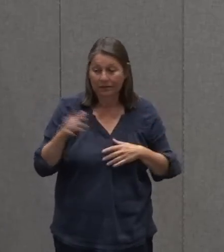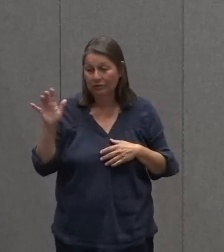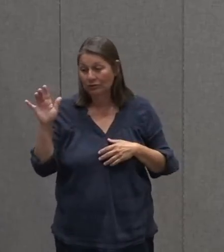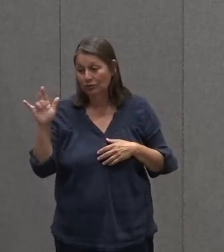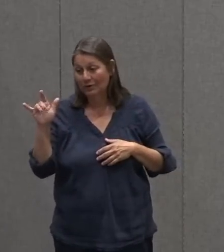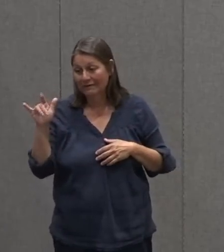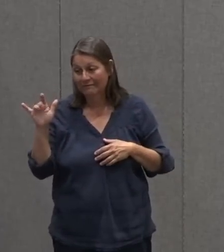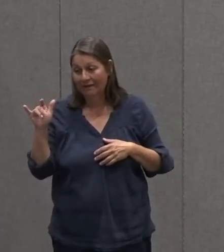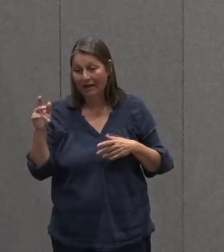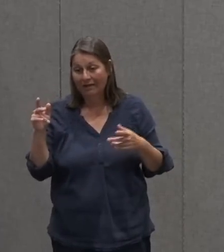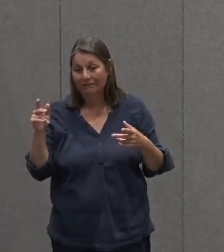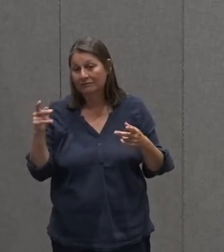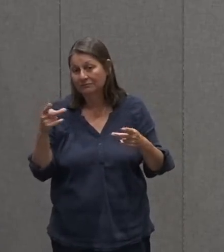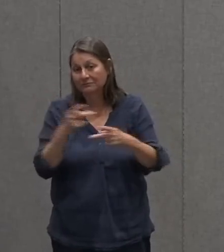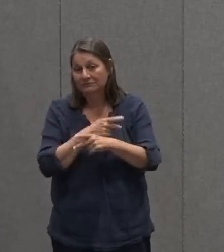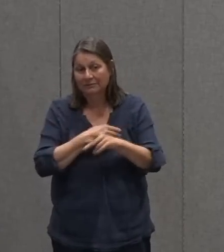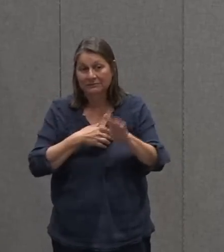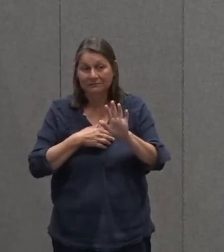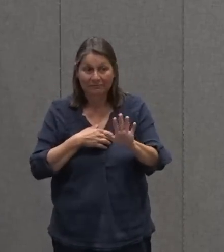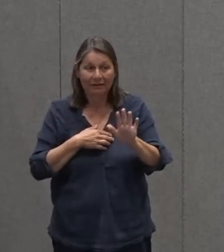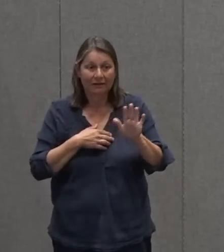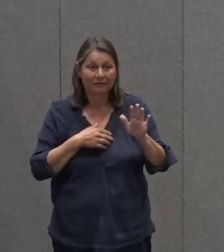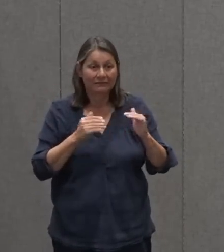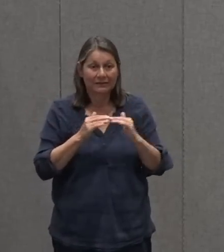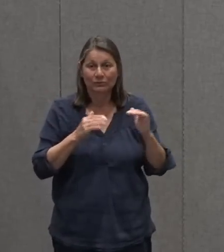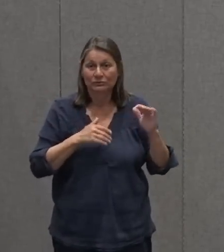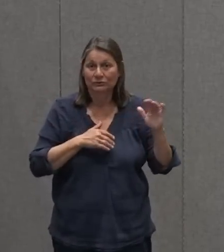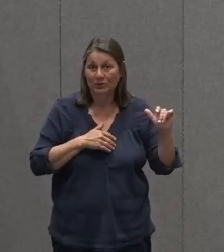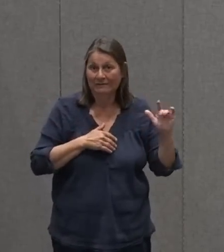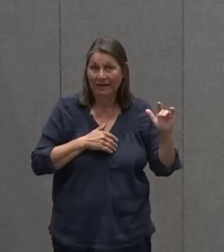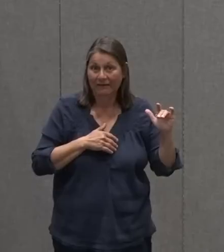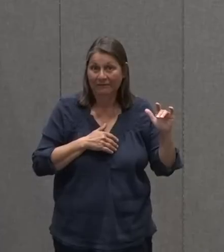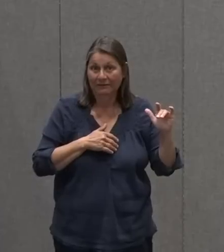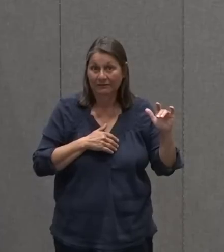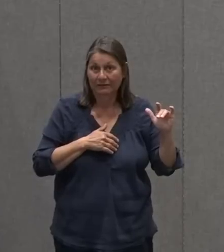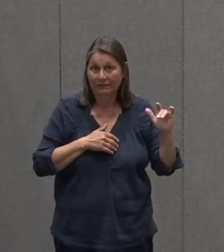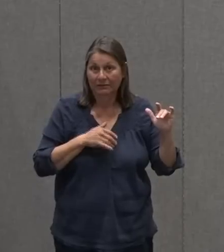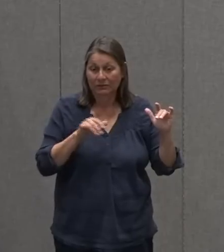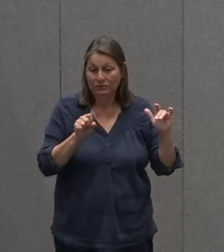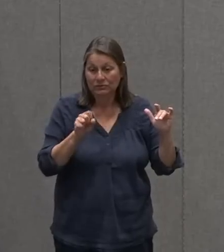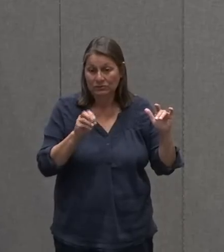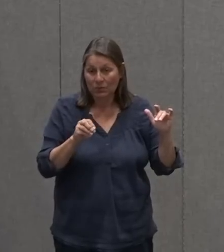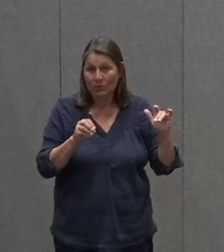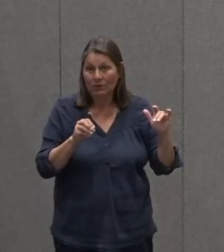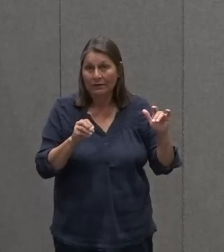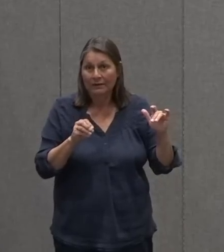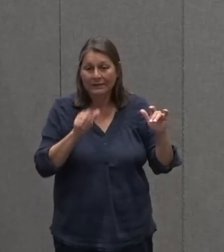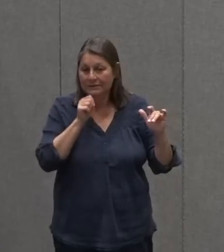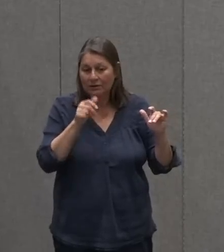it's divisible by five. Well, okay, so I'm going to get rid of 43 as well,